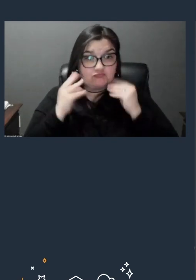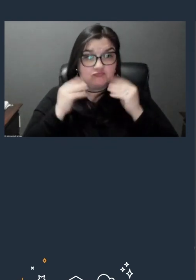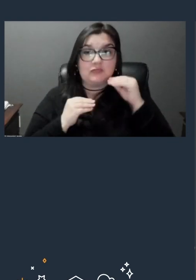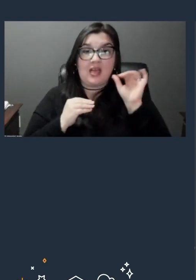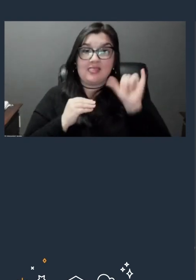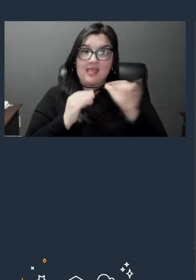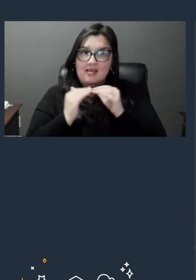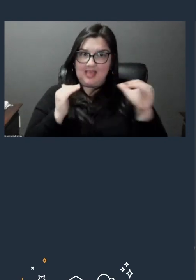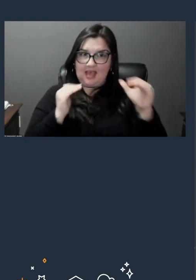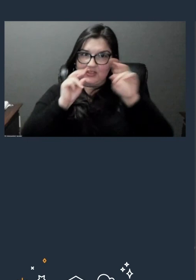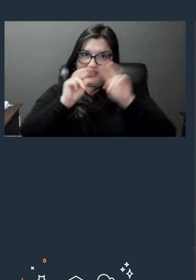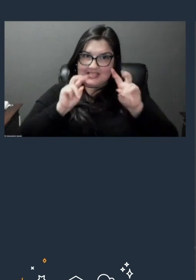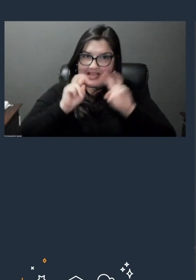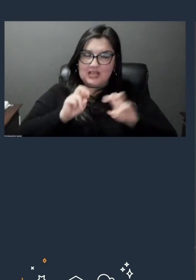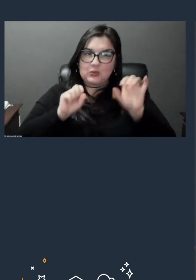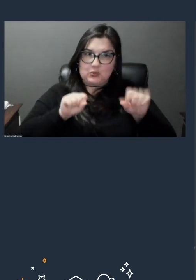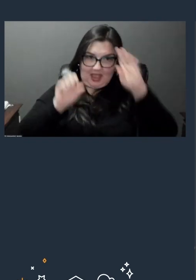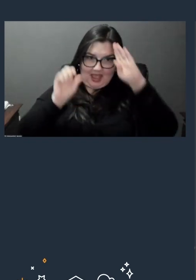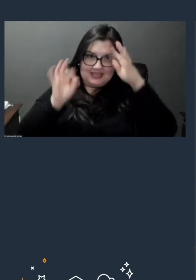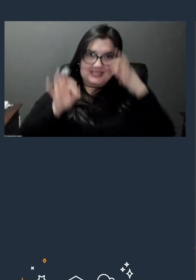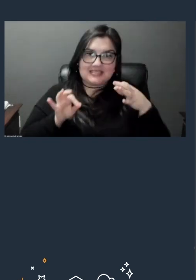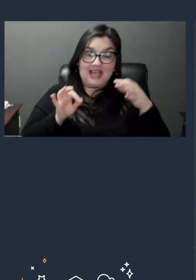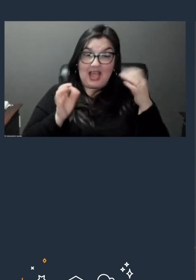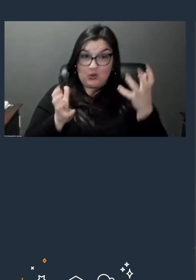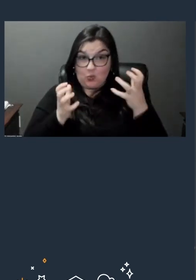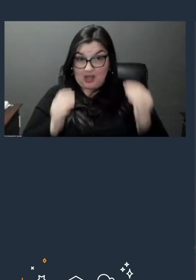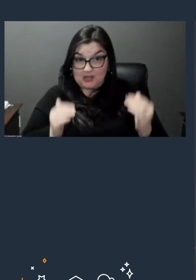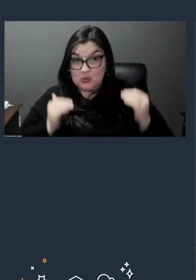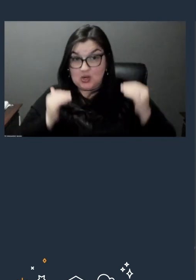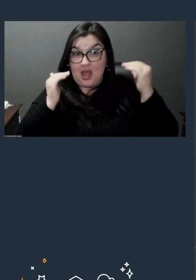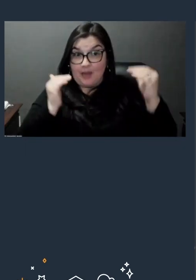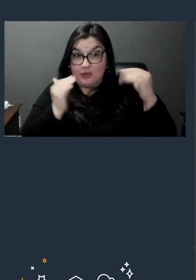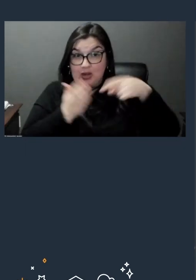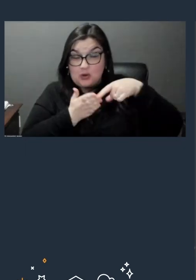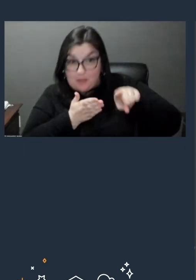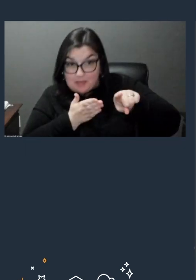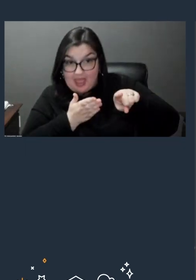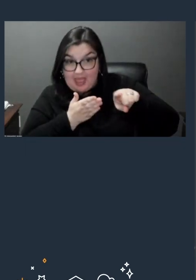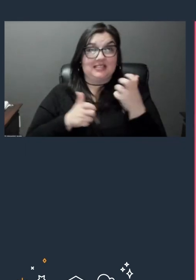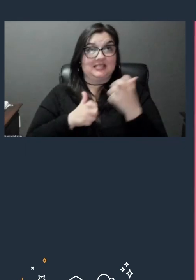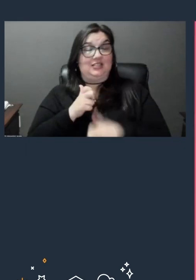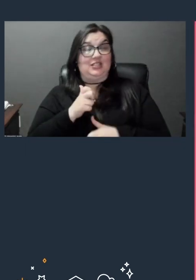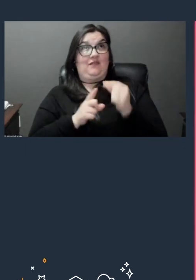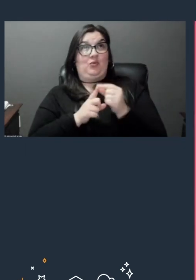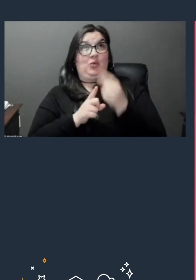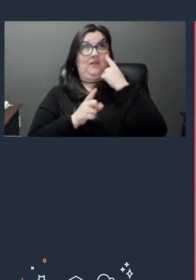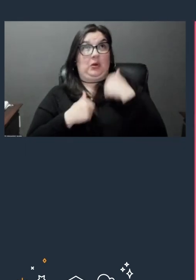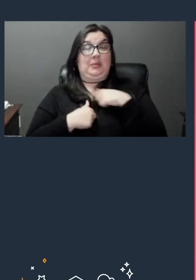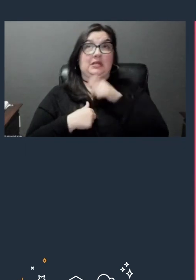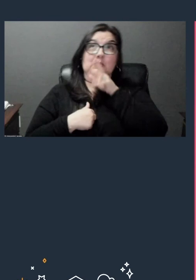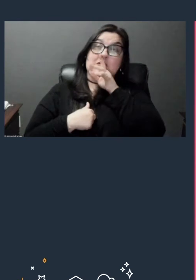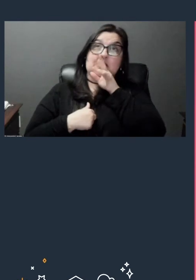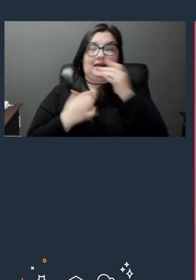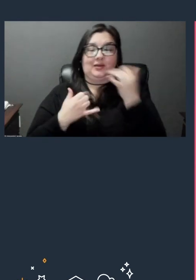you can decide if you wanna upgrade to the paid version. Again, depends on your use case. I think that's really a great value for the customers,